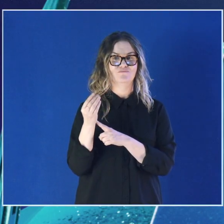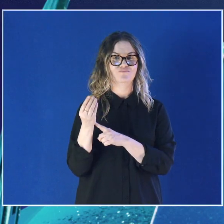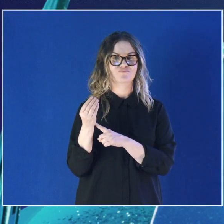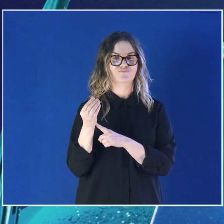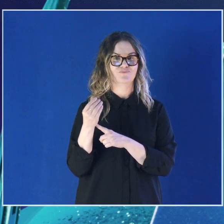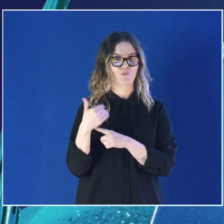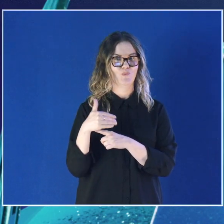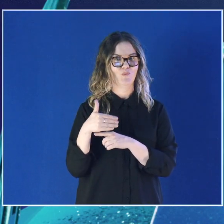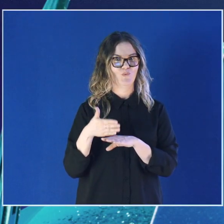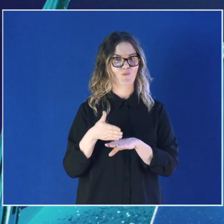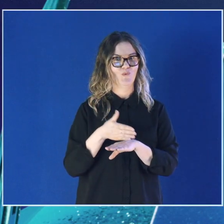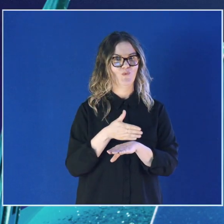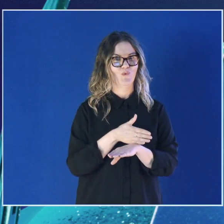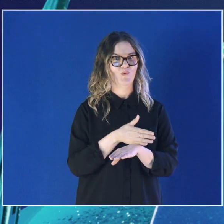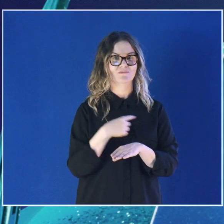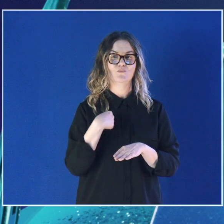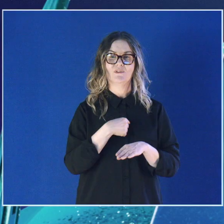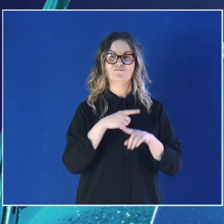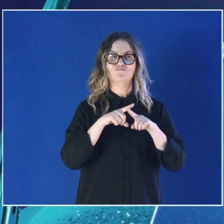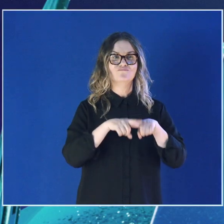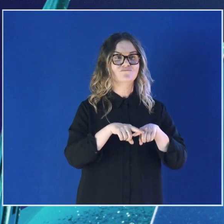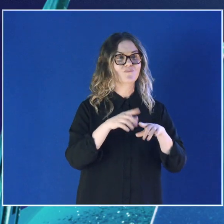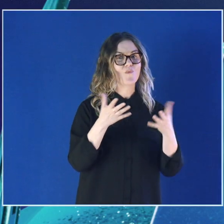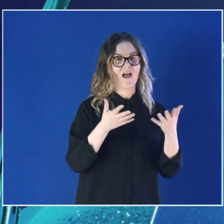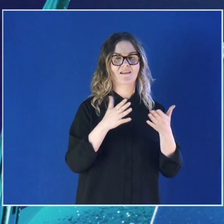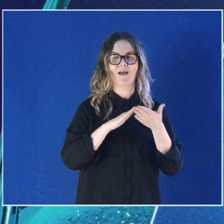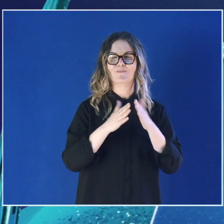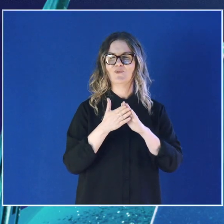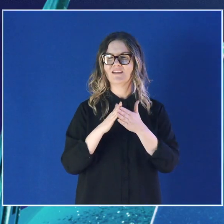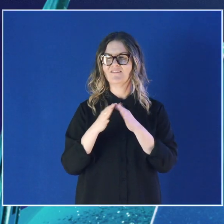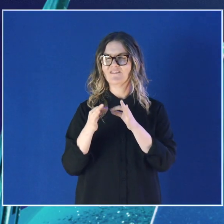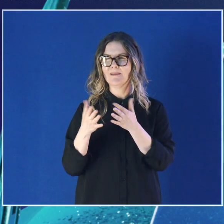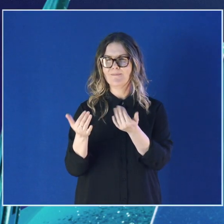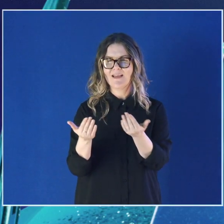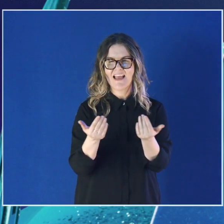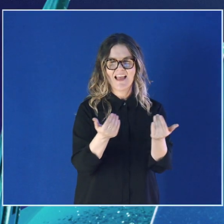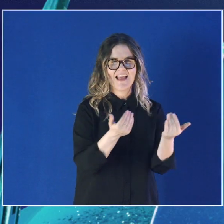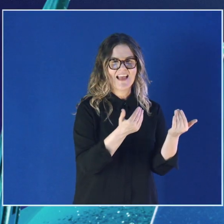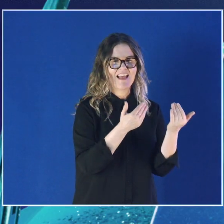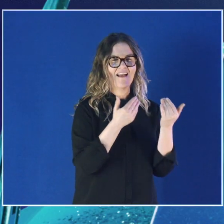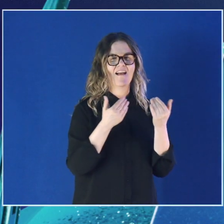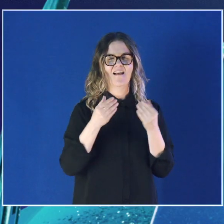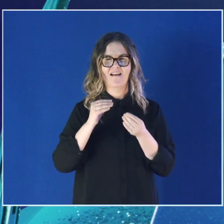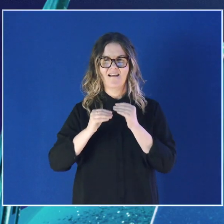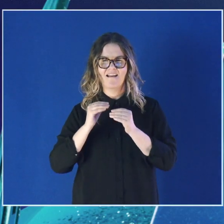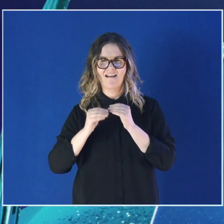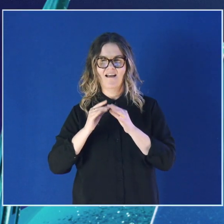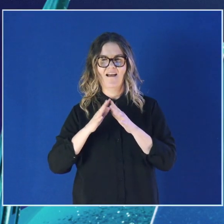reliable screen reader in Windows. Everyday tasks, from setting up a new PC to browsing